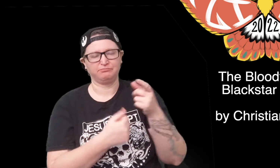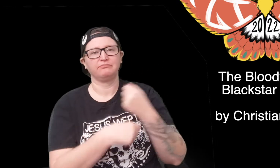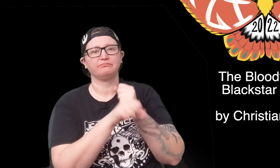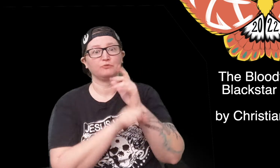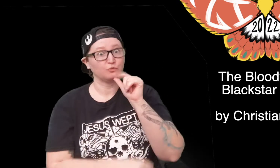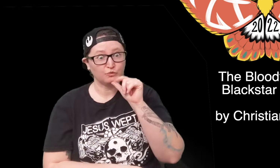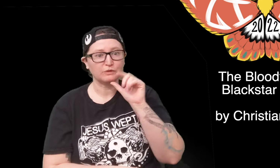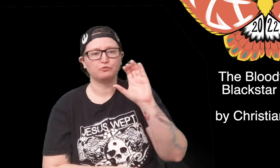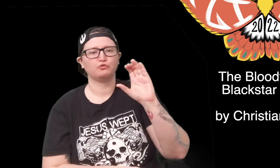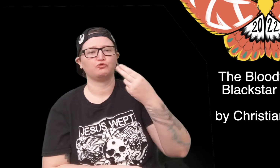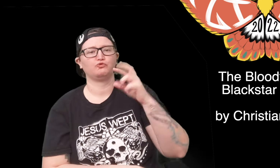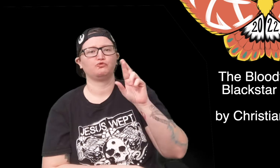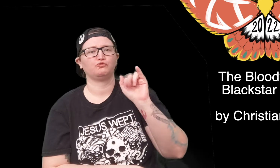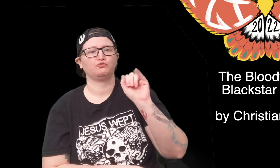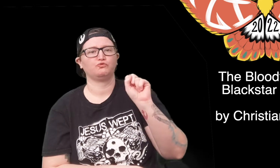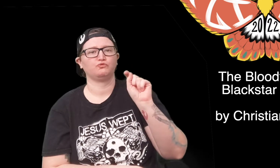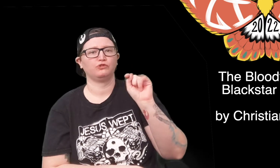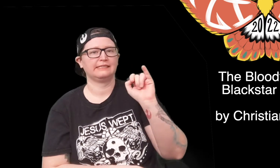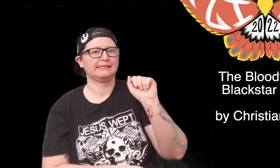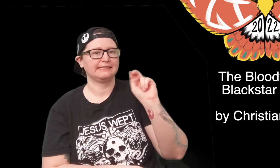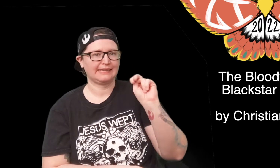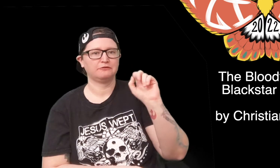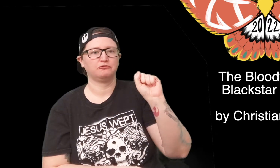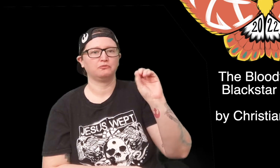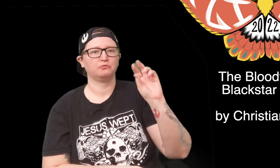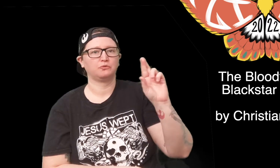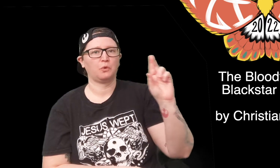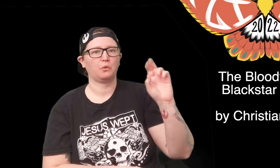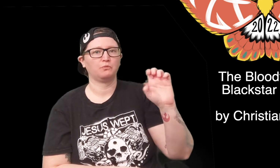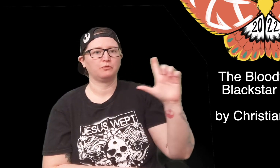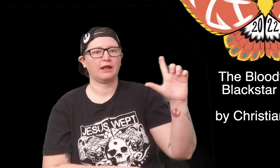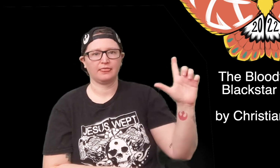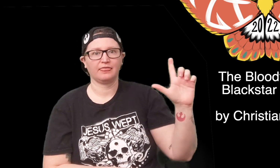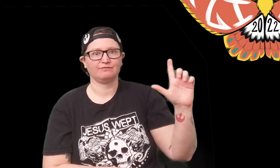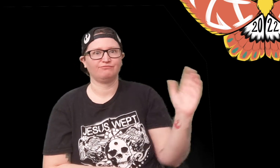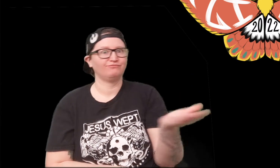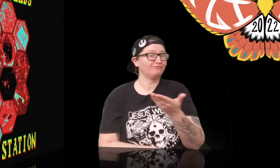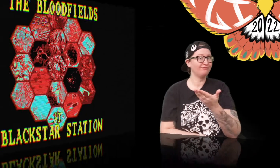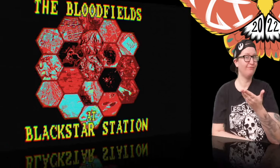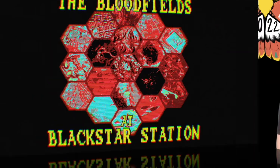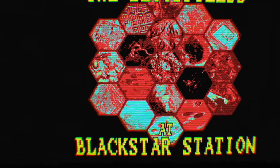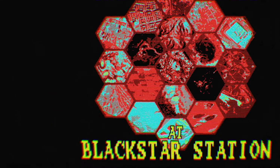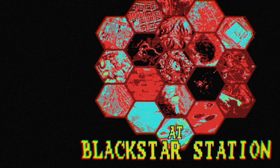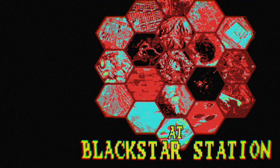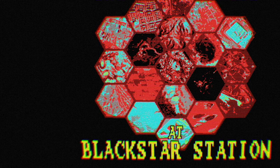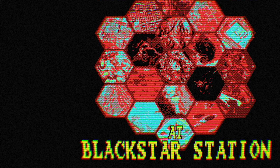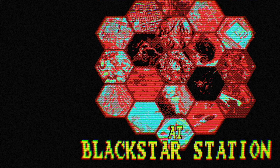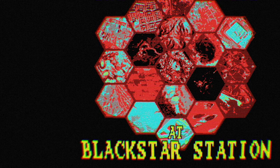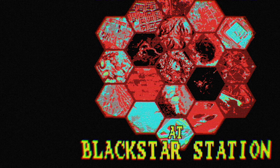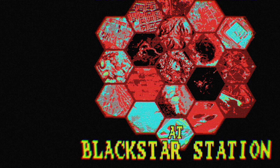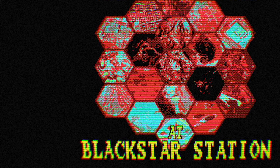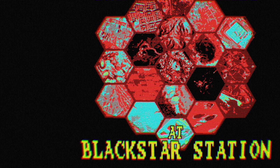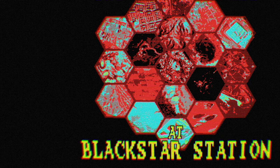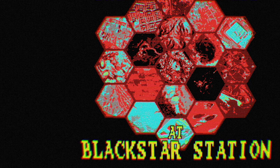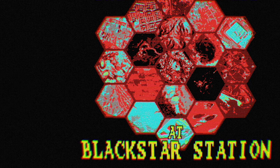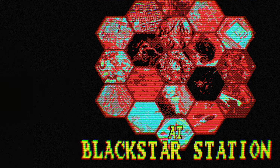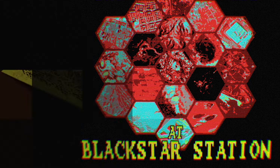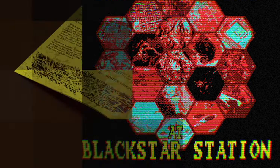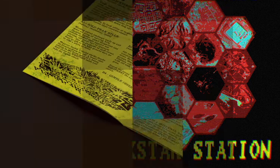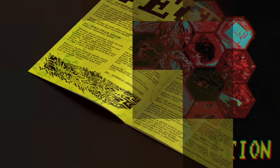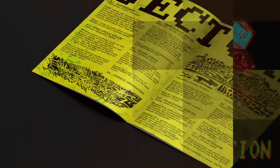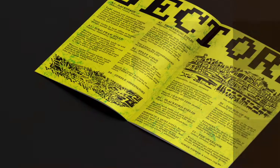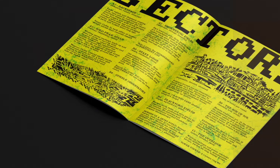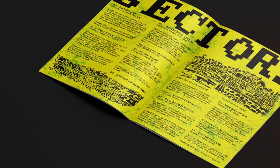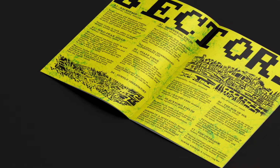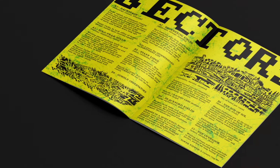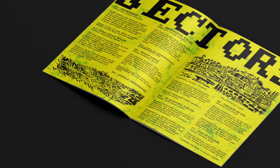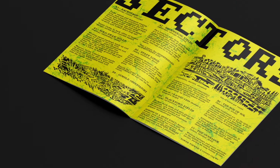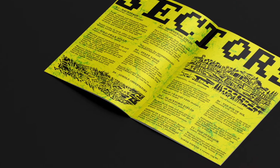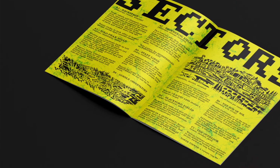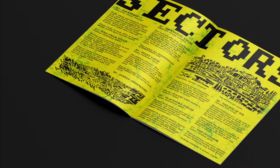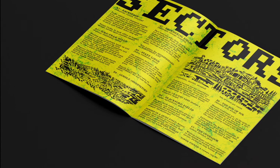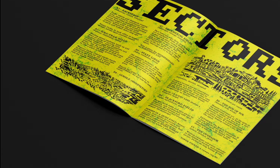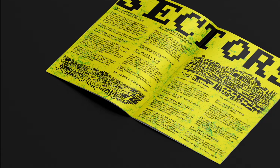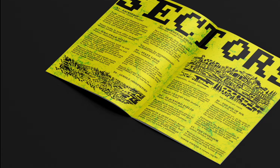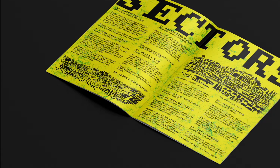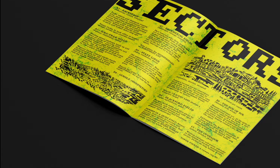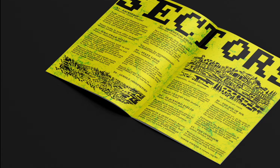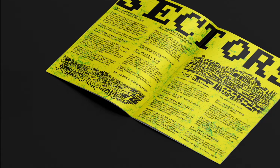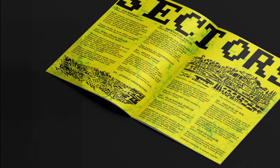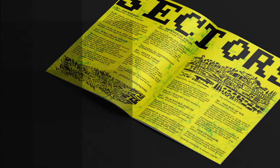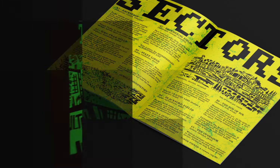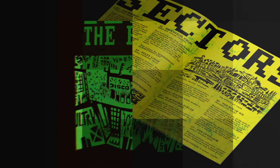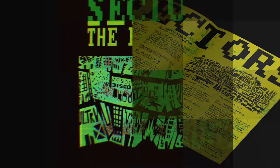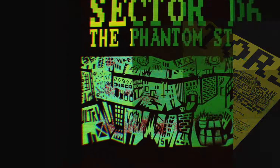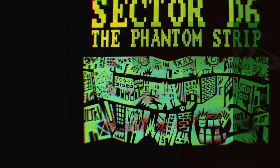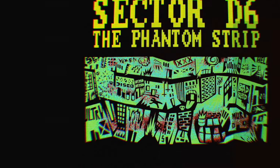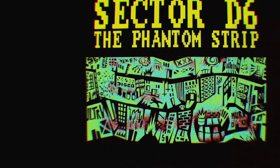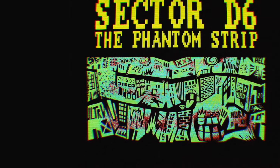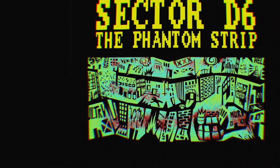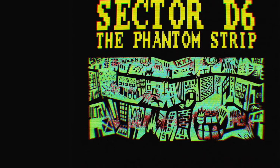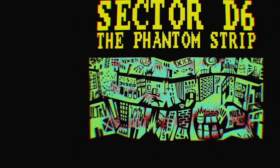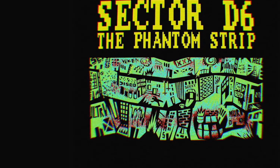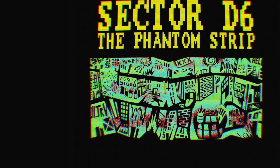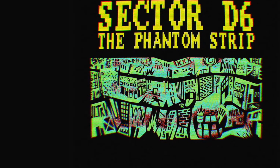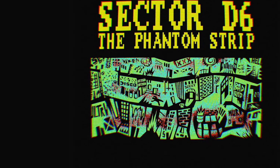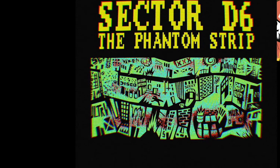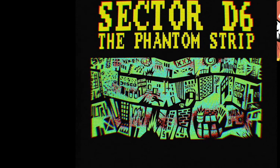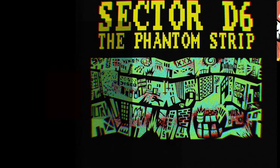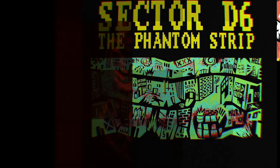sort of game and this was made by Christian Sorrell.